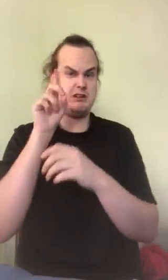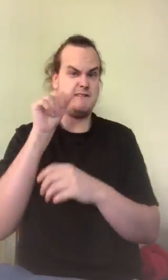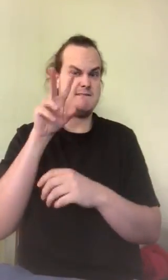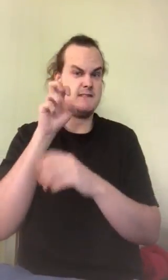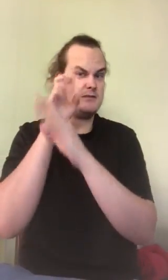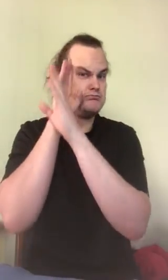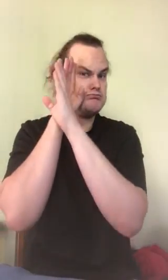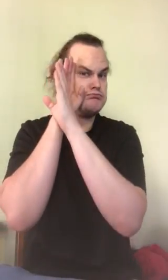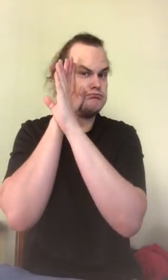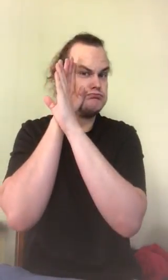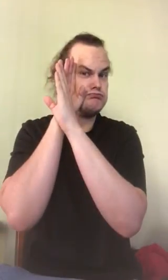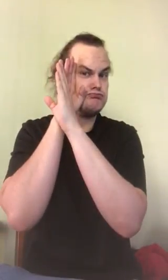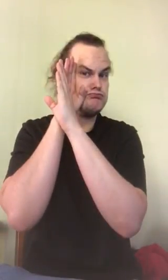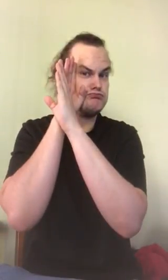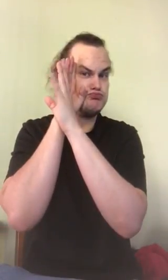Dave still choose to ignore everything